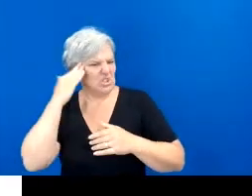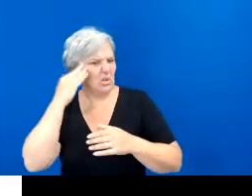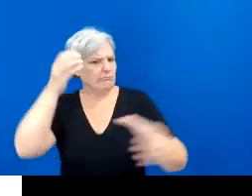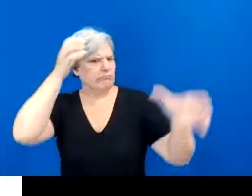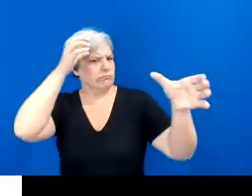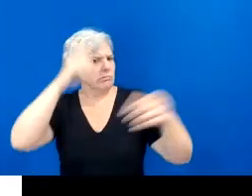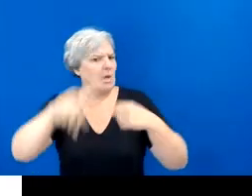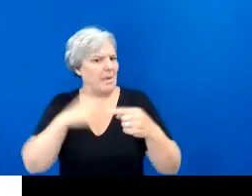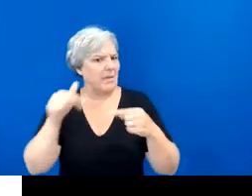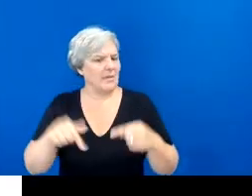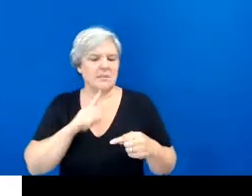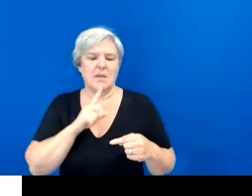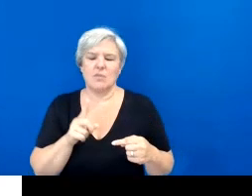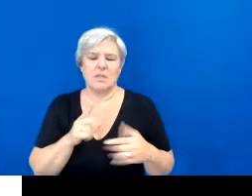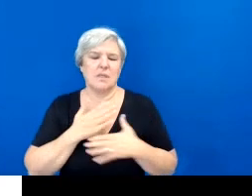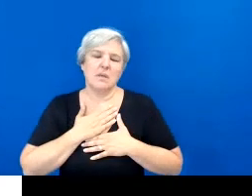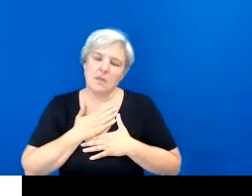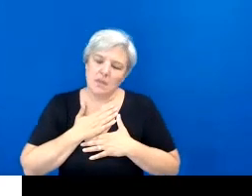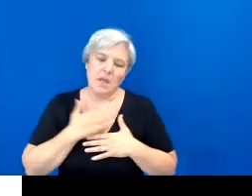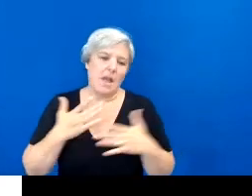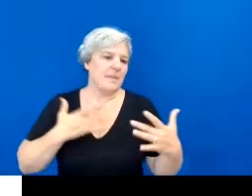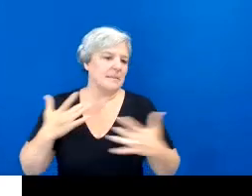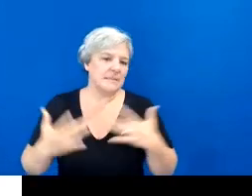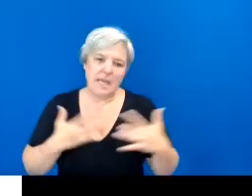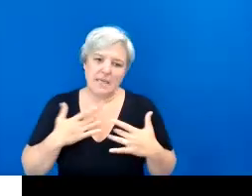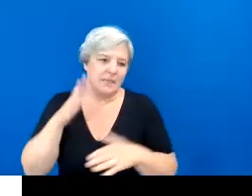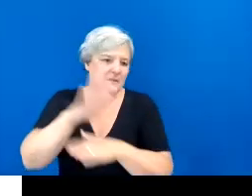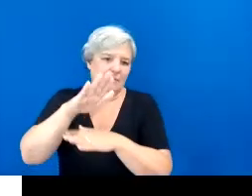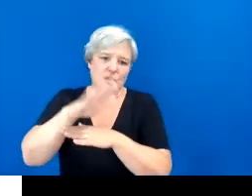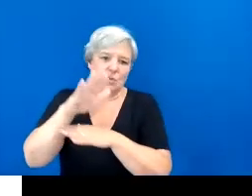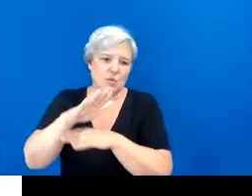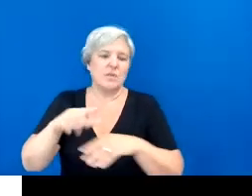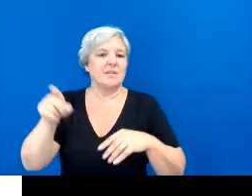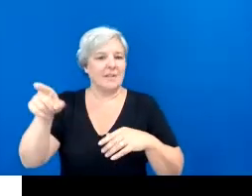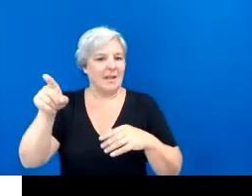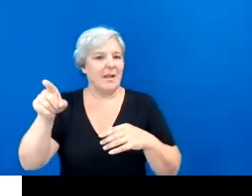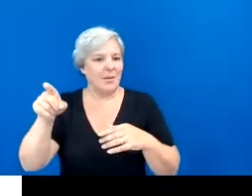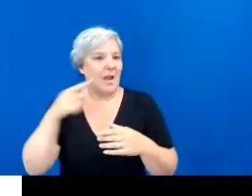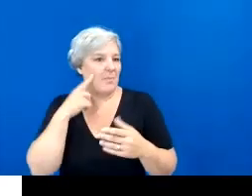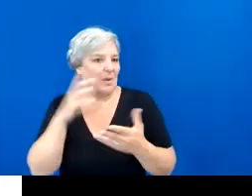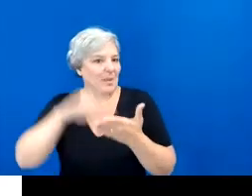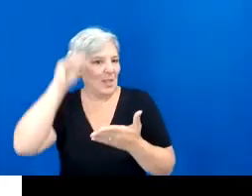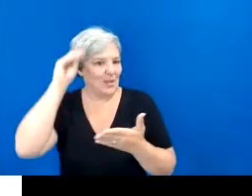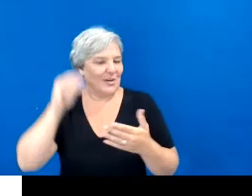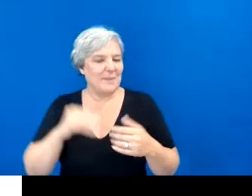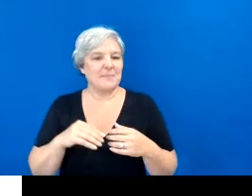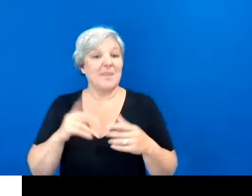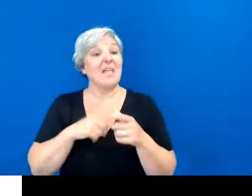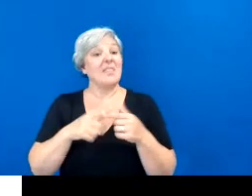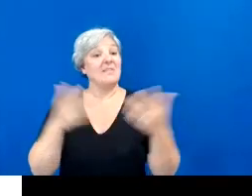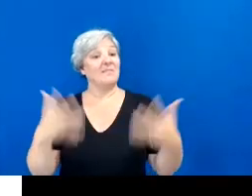I am really, really excited this afternoon because I'm going to be learning Then after we go over the